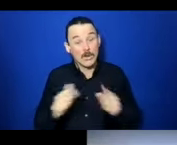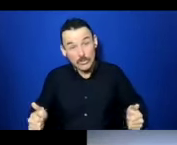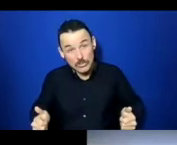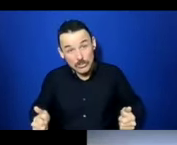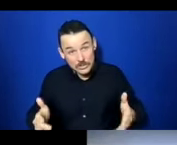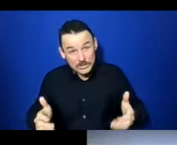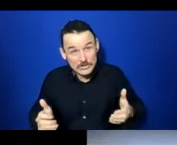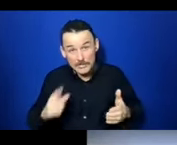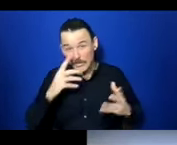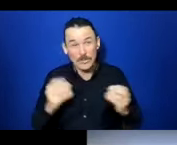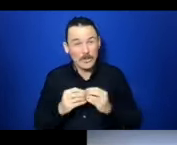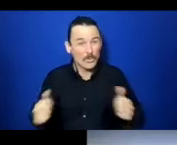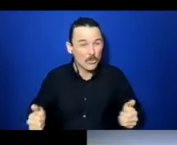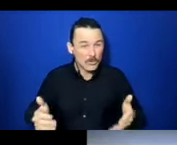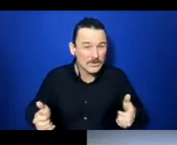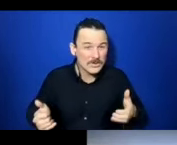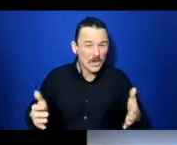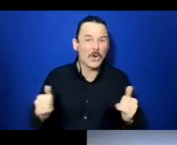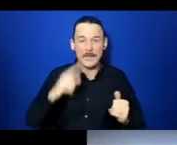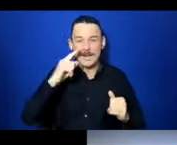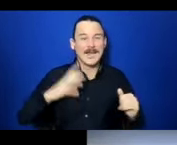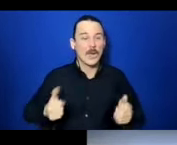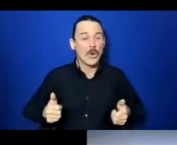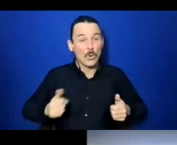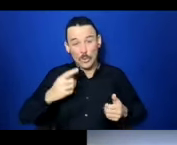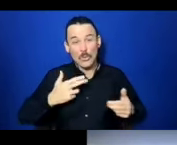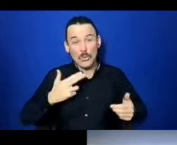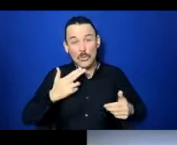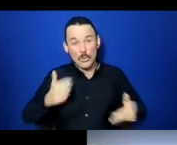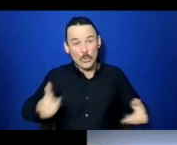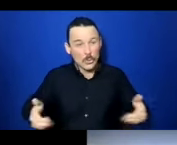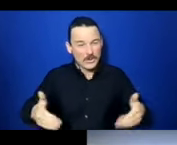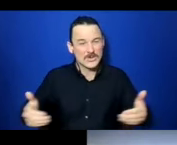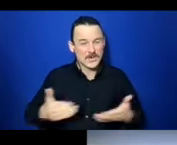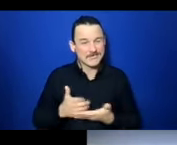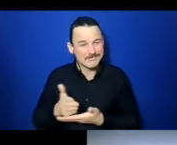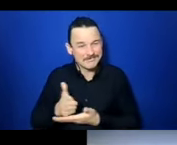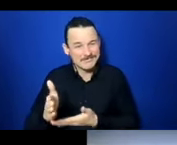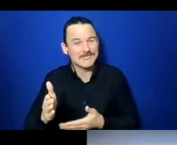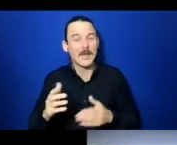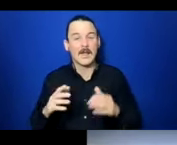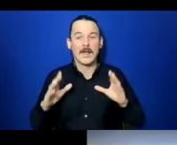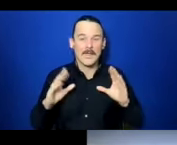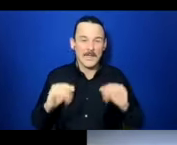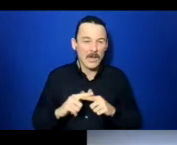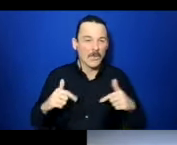routing and then lastly we solved it for sighted and not the sort of the non-disabled market.